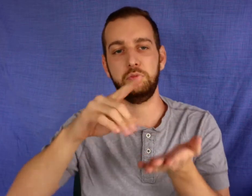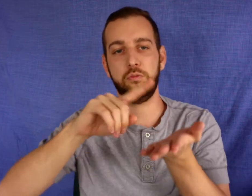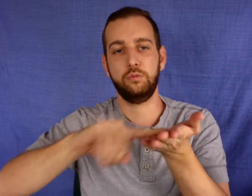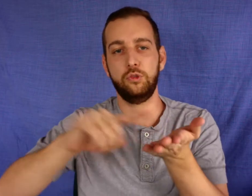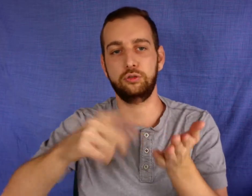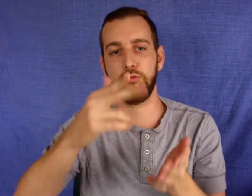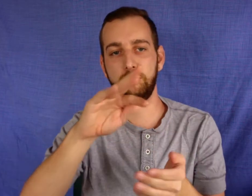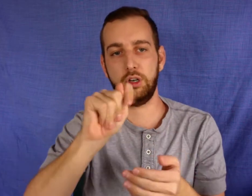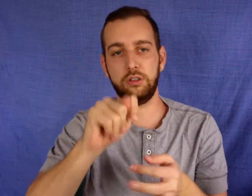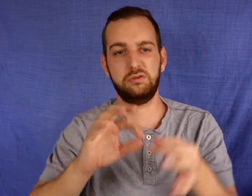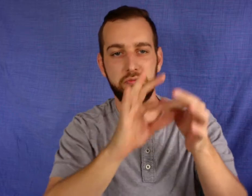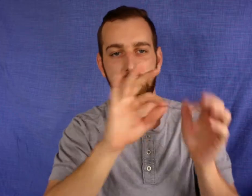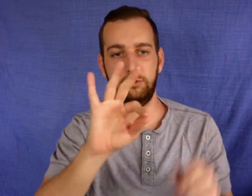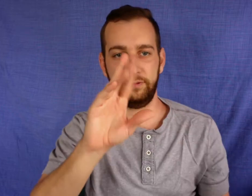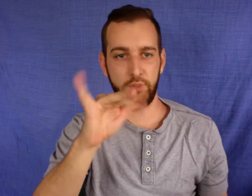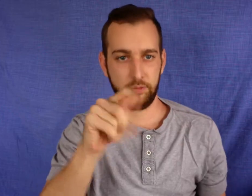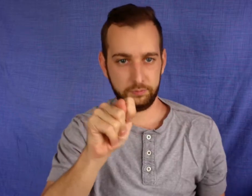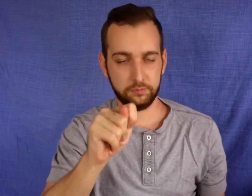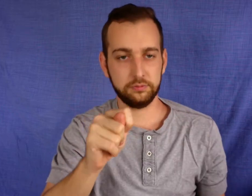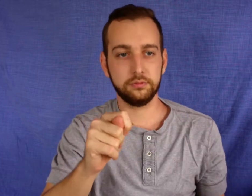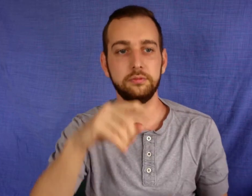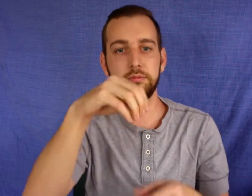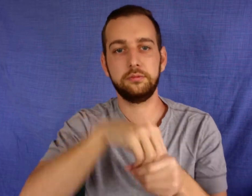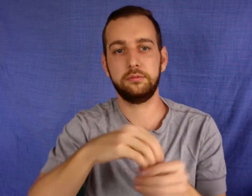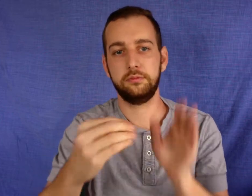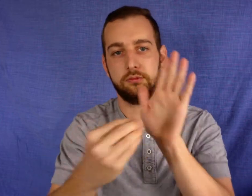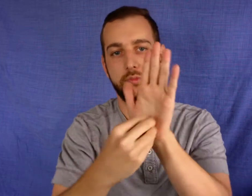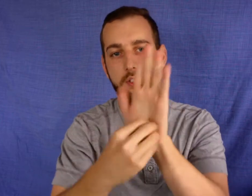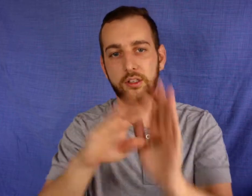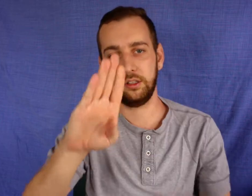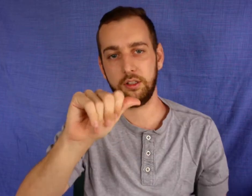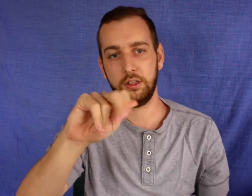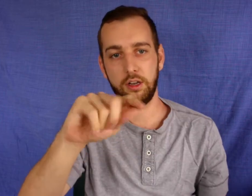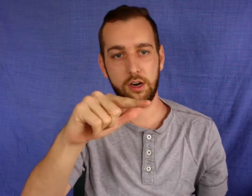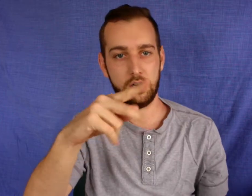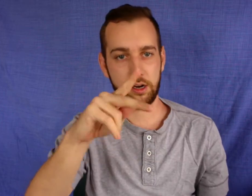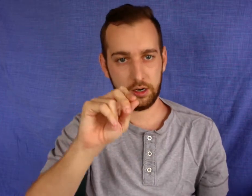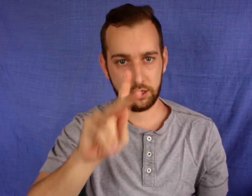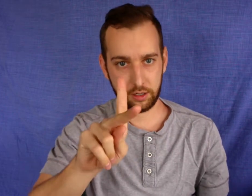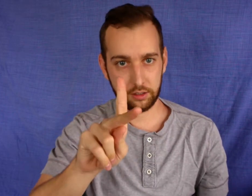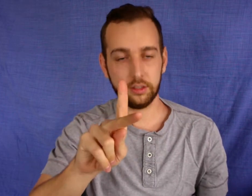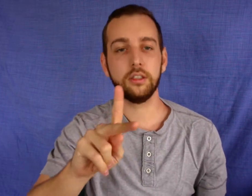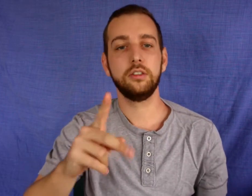Fulbright provides research grants that allowed me to conduct research based in Bangkok